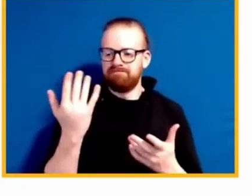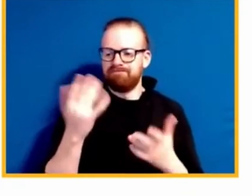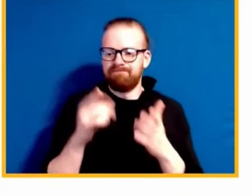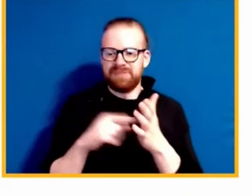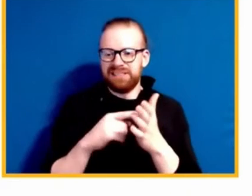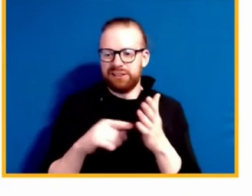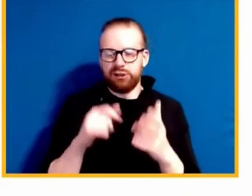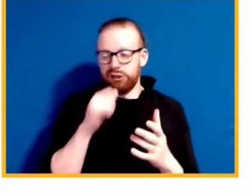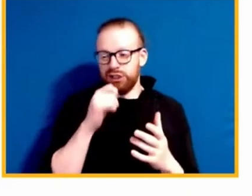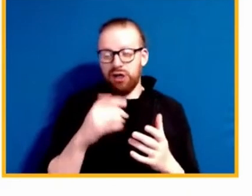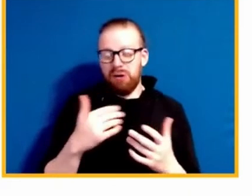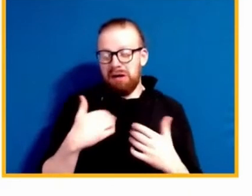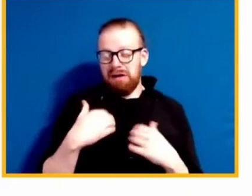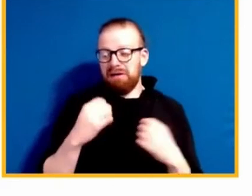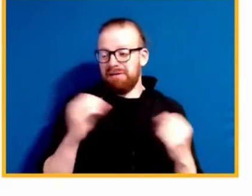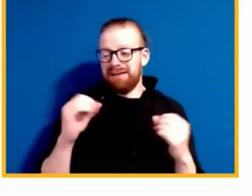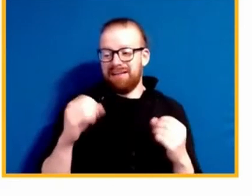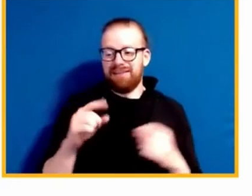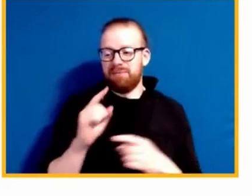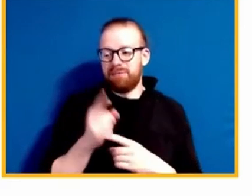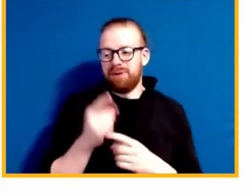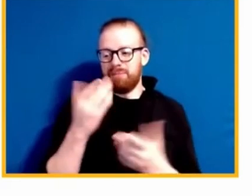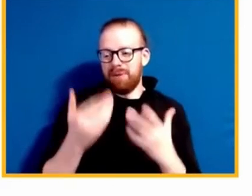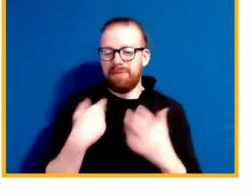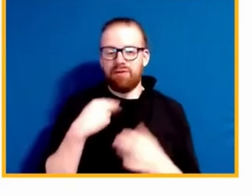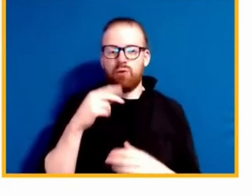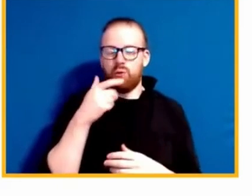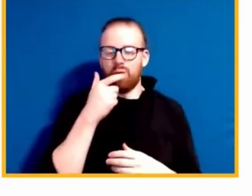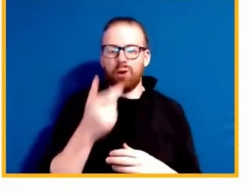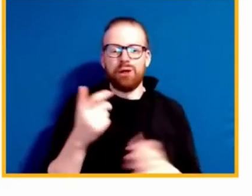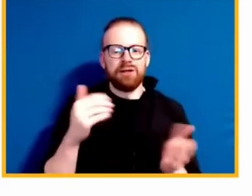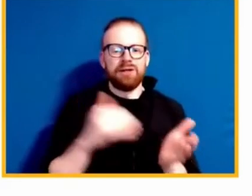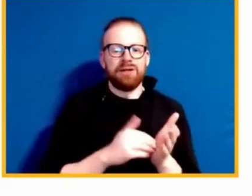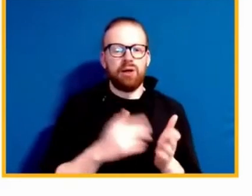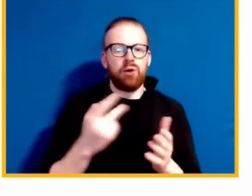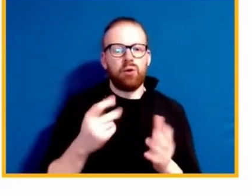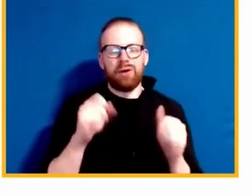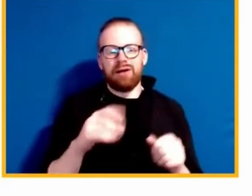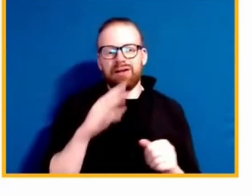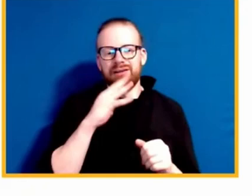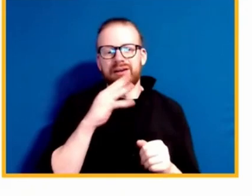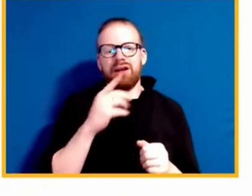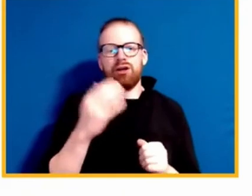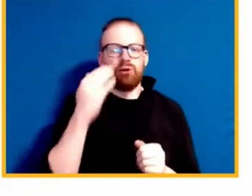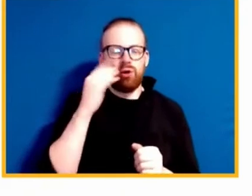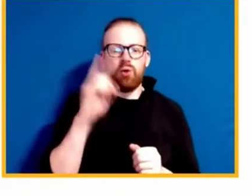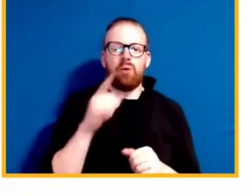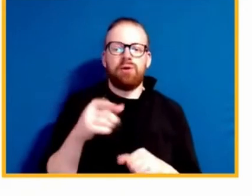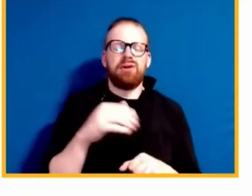I don't think I have anything at this moment. I might have to re-watch it, and we can talk. You, we know where each other at so,